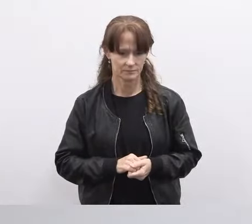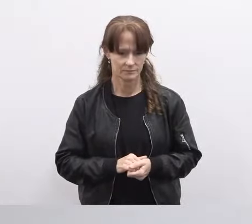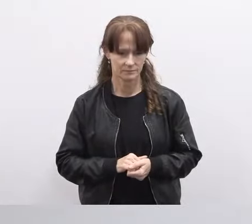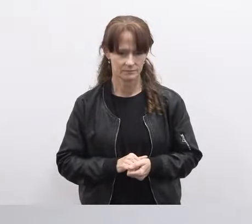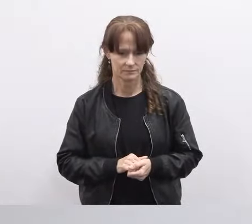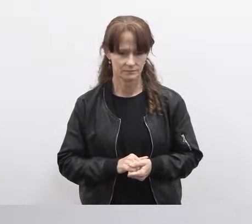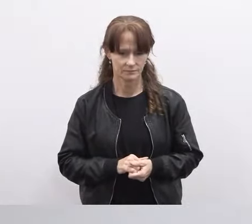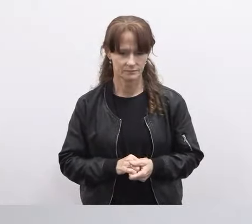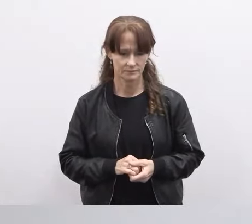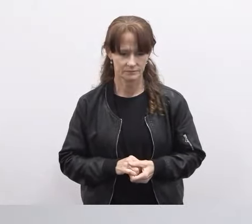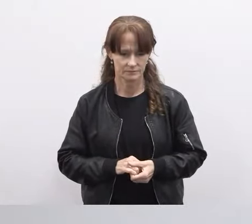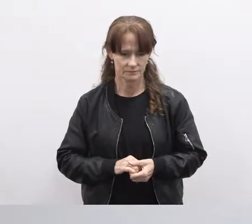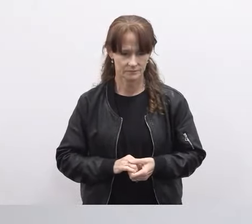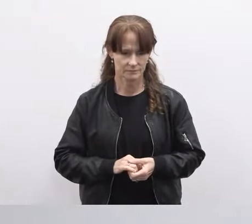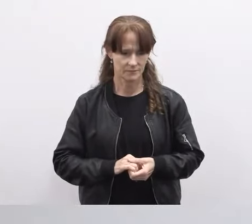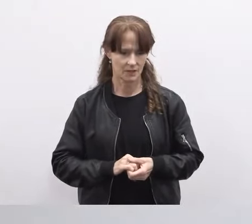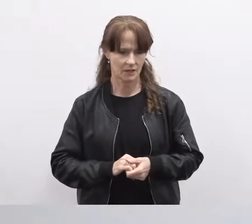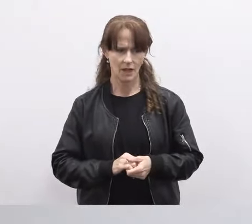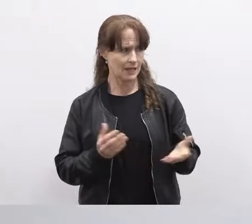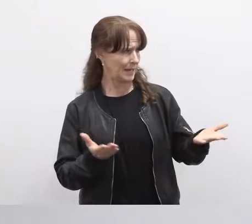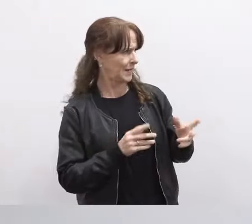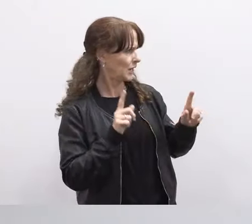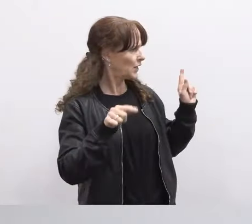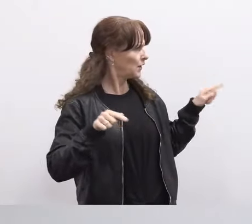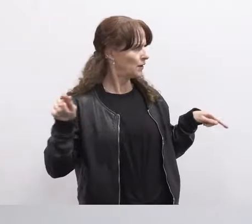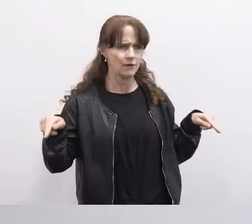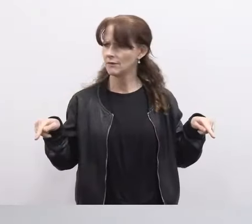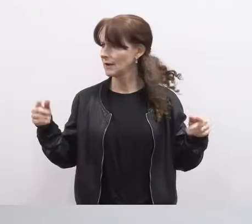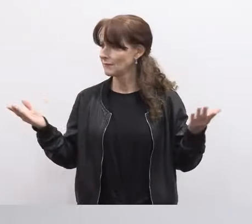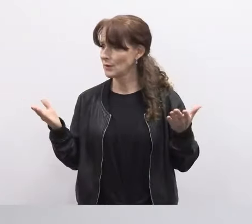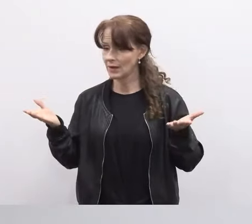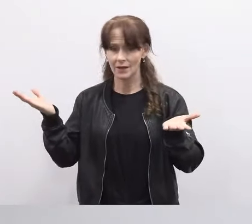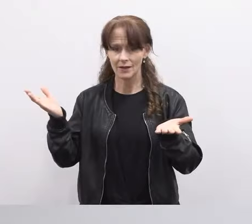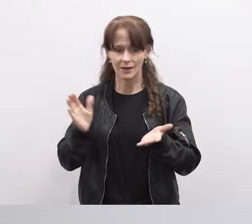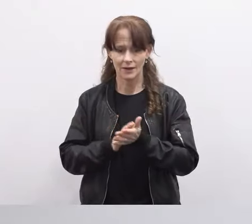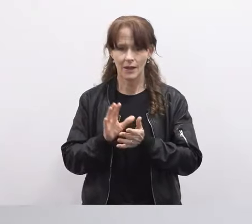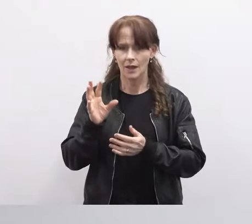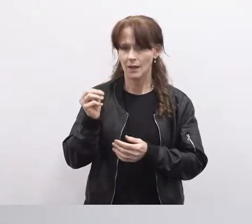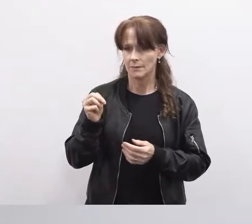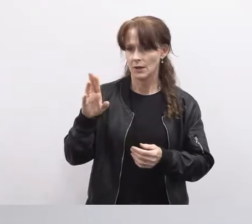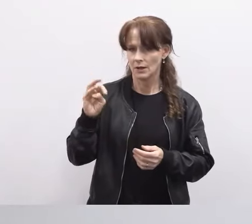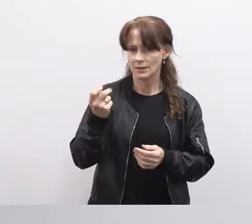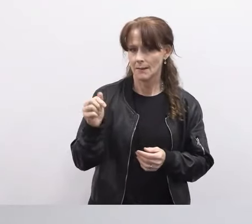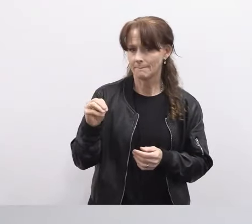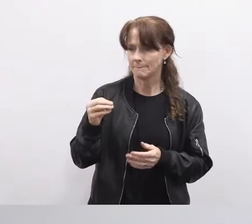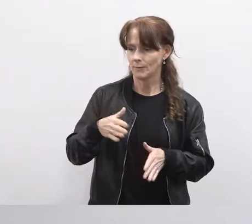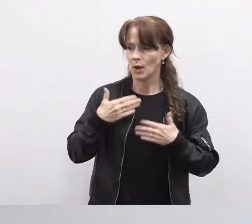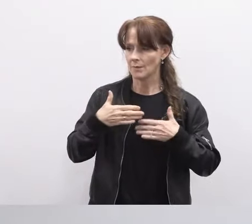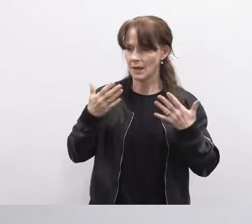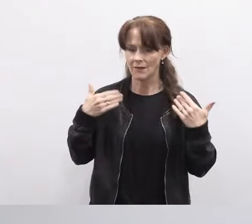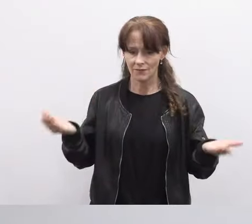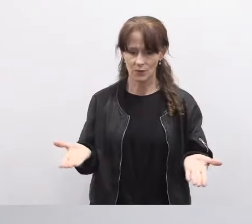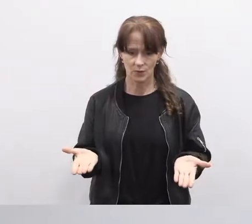Oh, I don't know if they're here, but they might be if they're here, Mr. Nim, we're glad to have you. Are you, is he here?